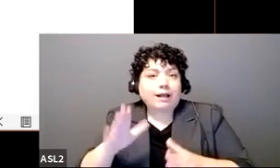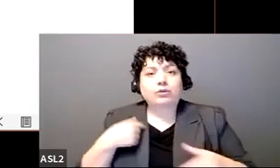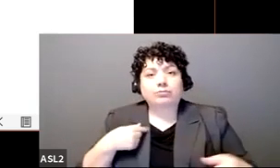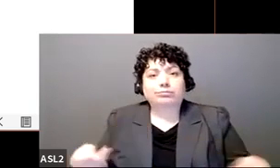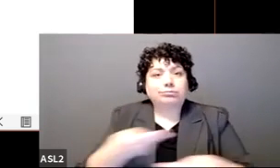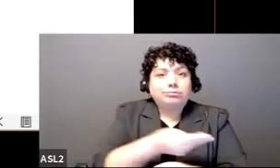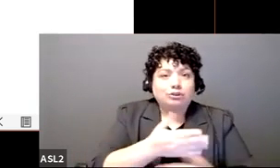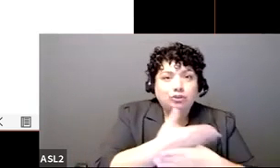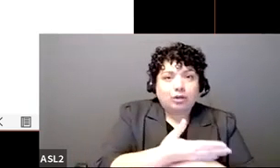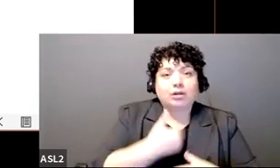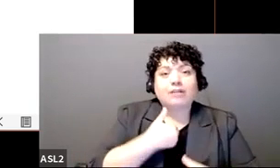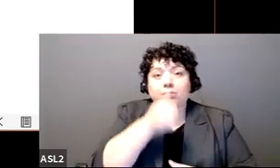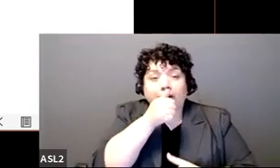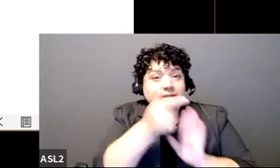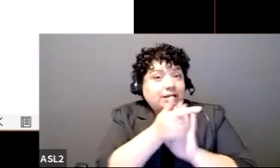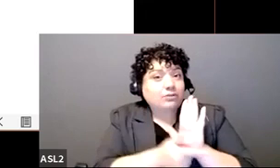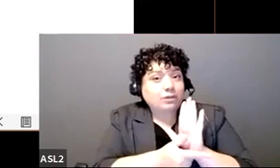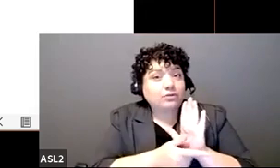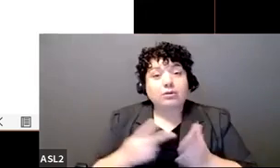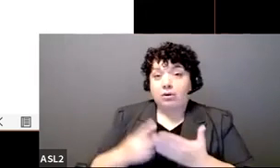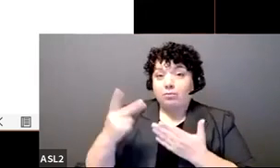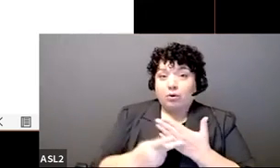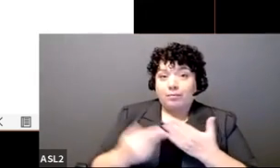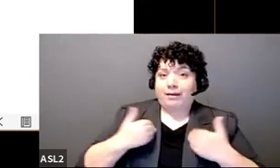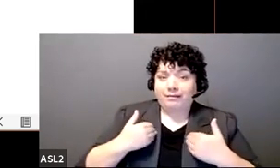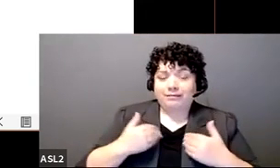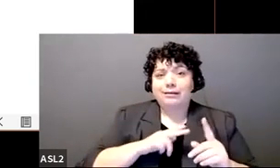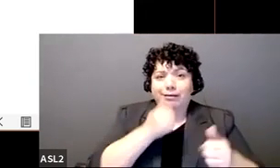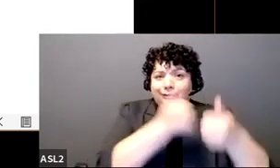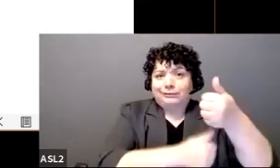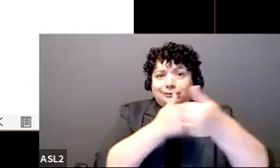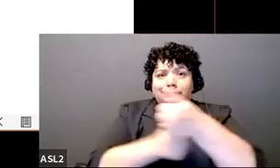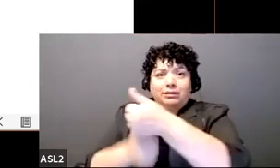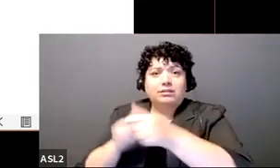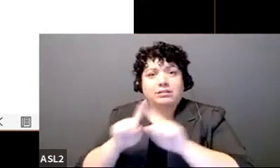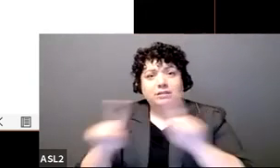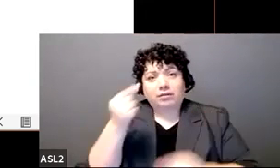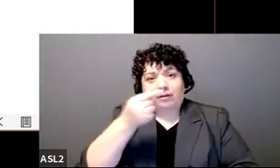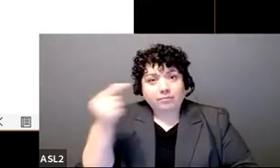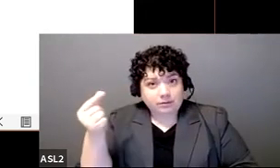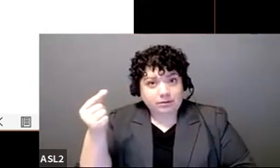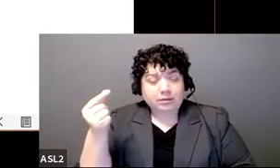and that programs are separated across different government departments possible solutions include